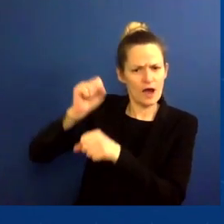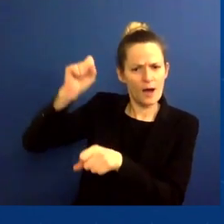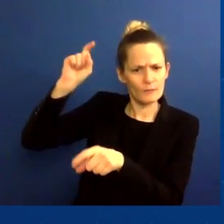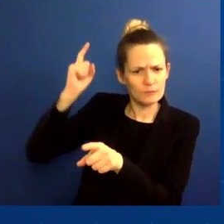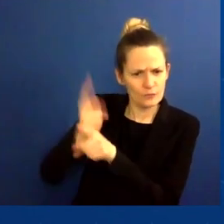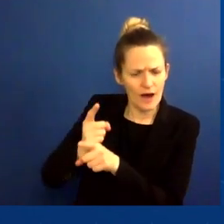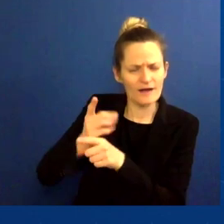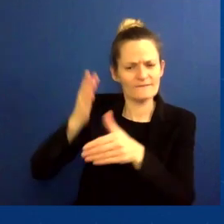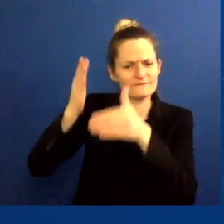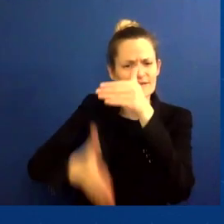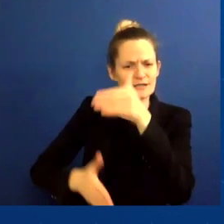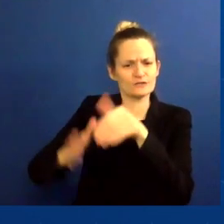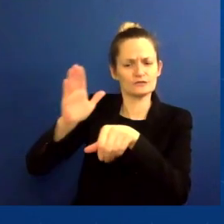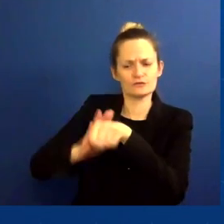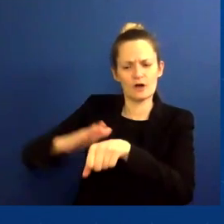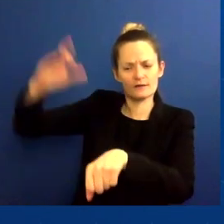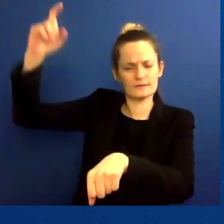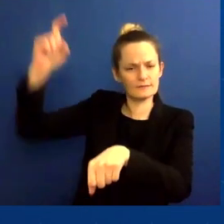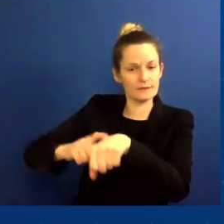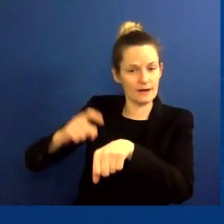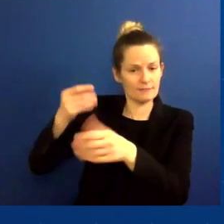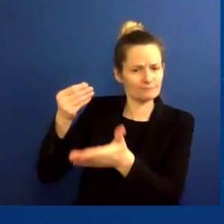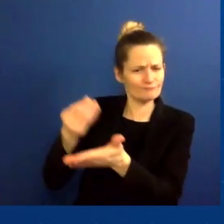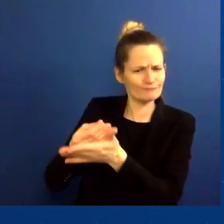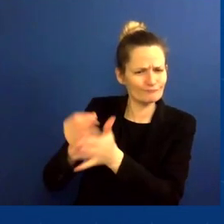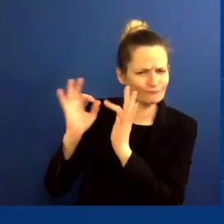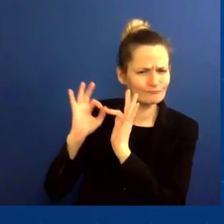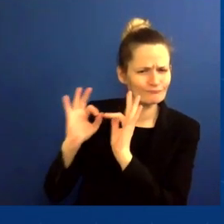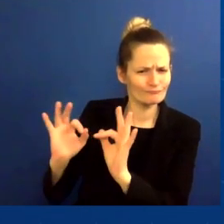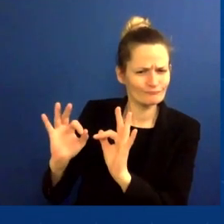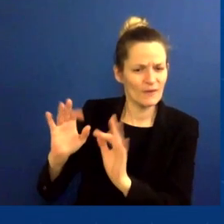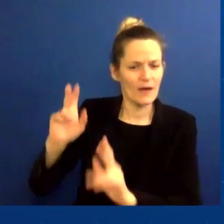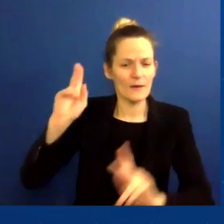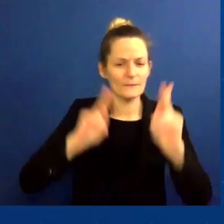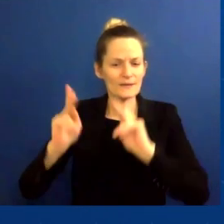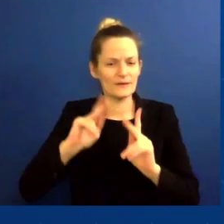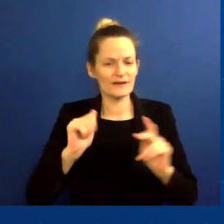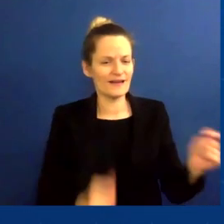So, I'm about to walk over and sign an executive order that's going to make that happen.